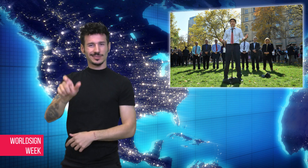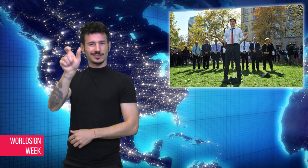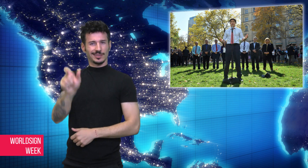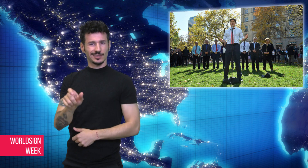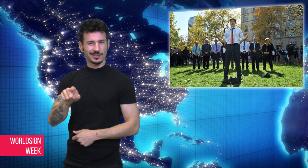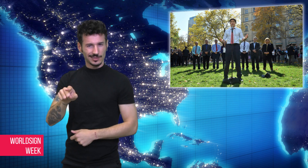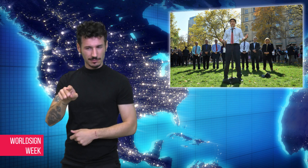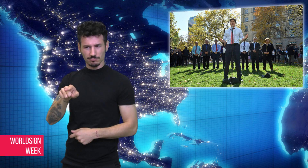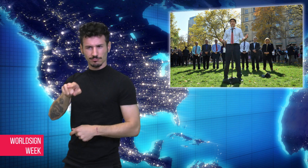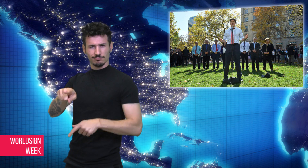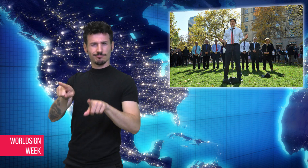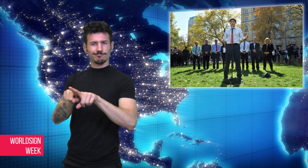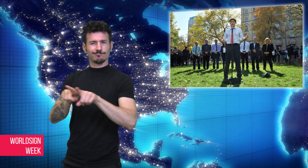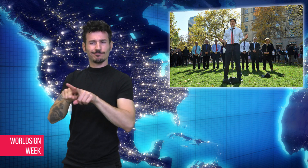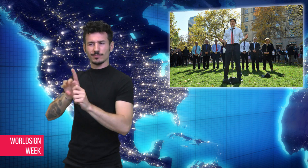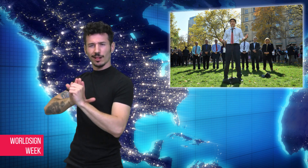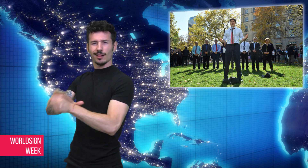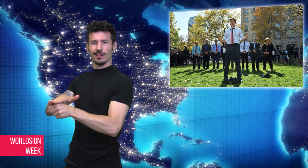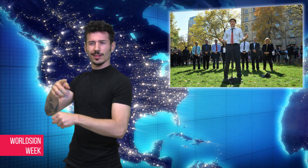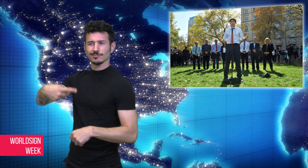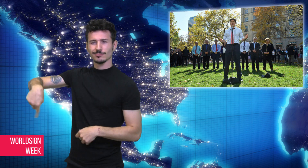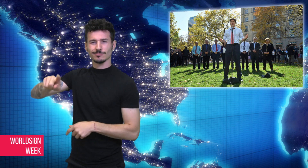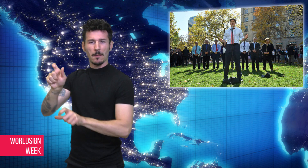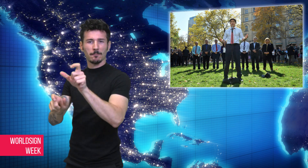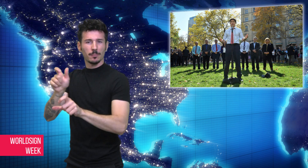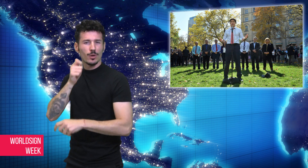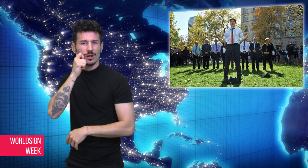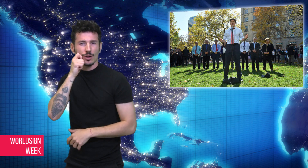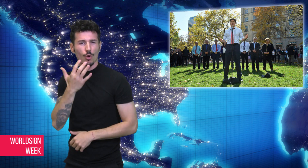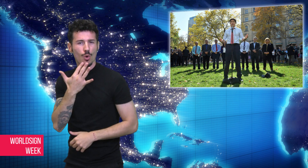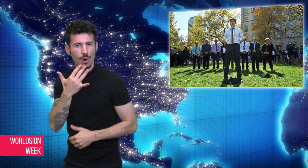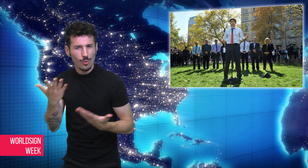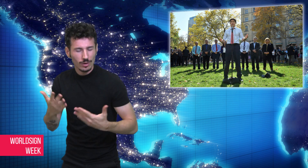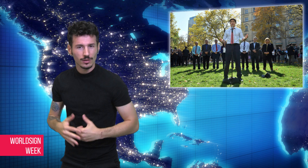Trudeau, accusing him being a racist.